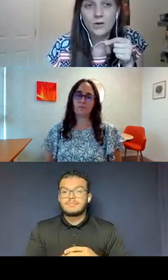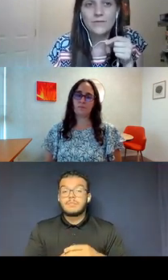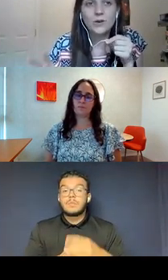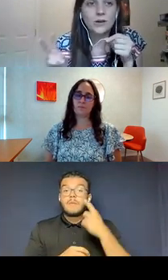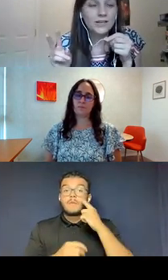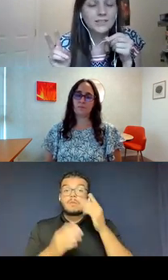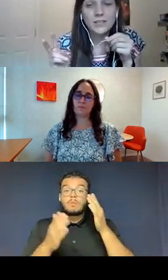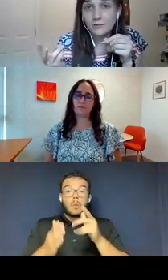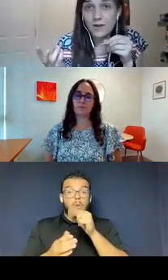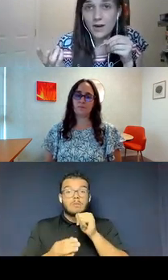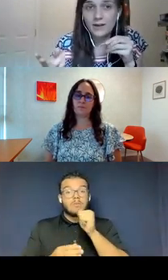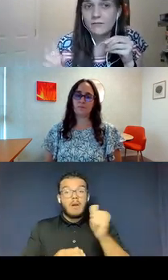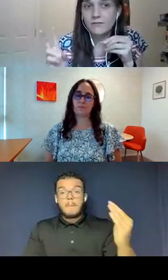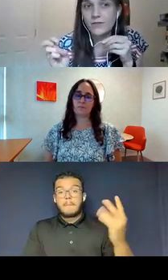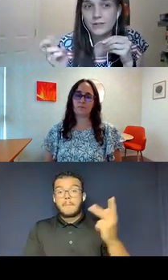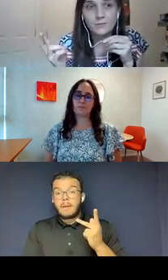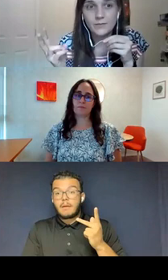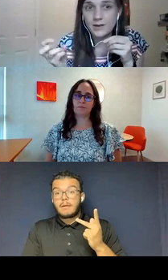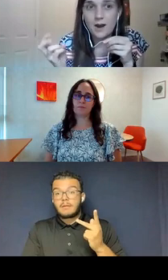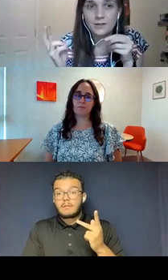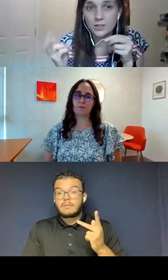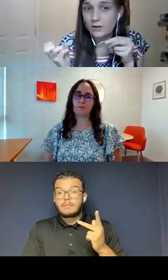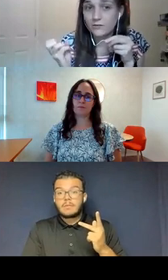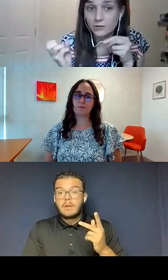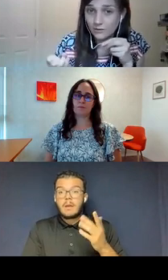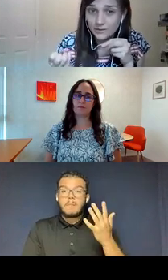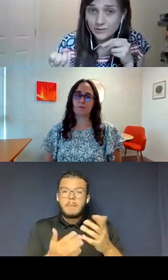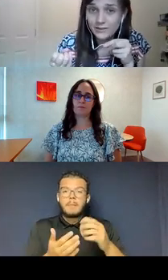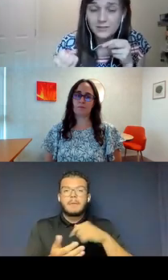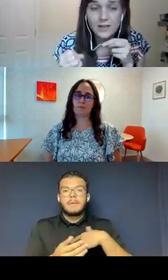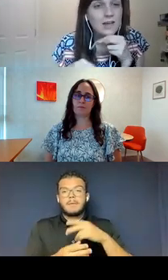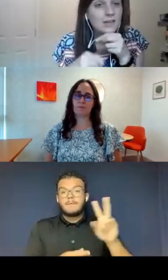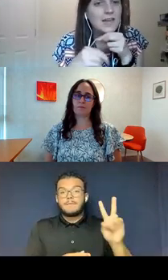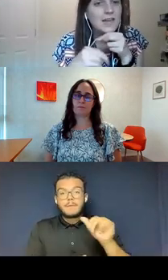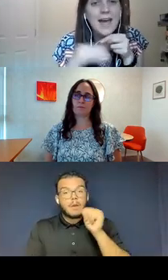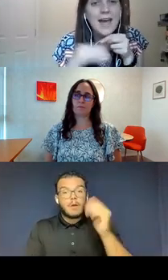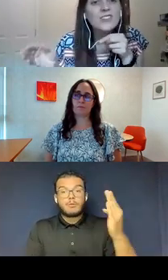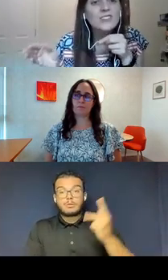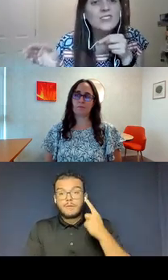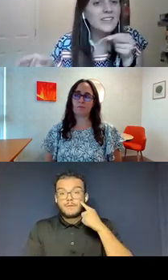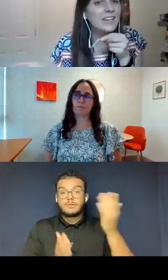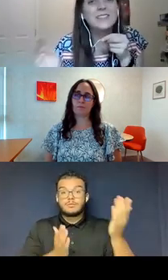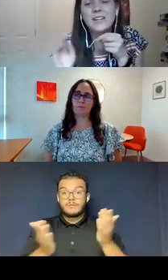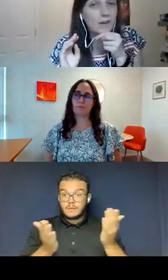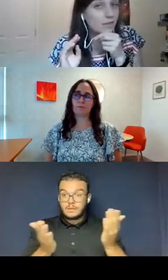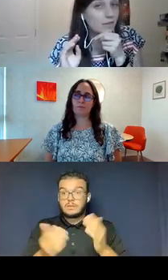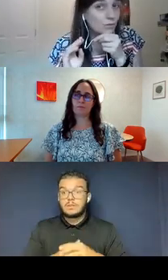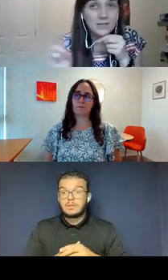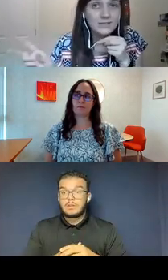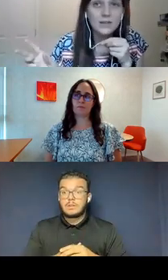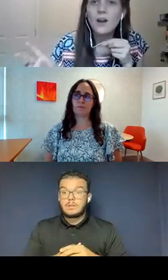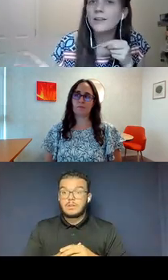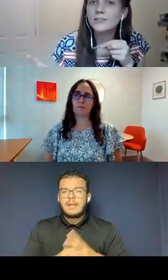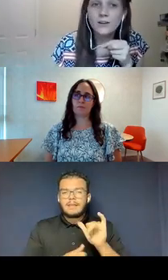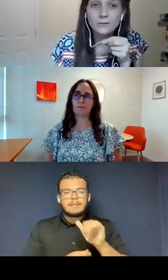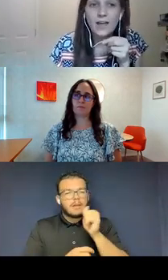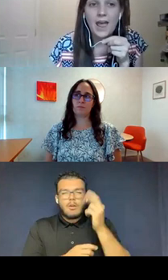or if you're considering writing "victim did not return for services," that actually isn't the reason not served.